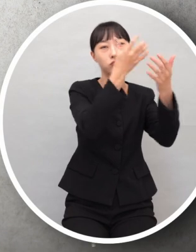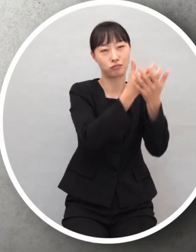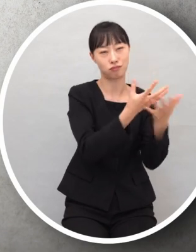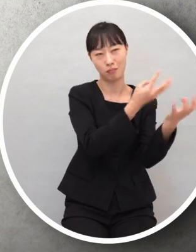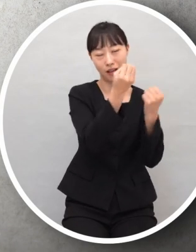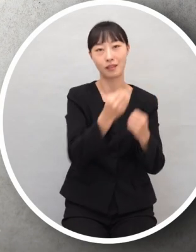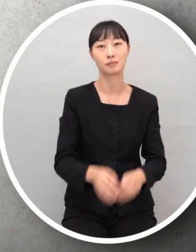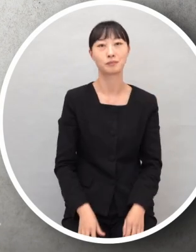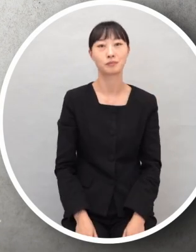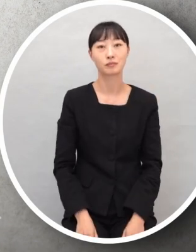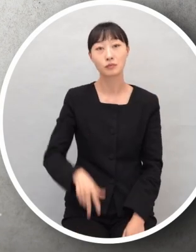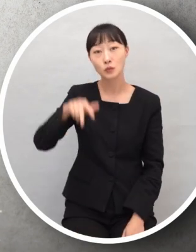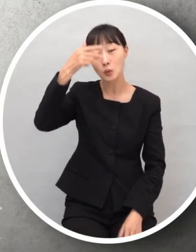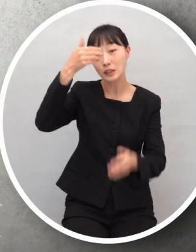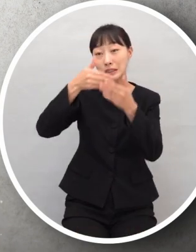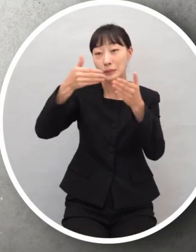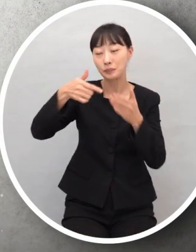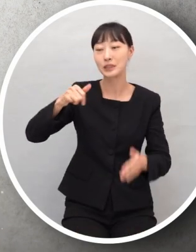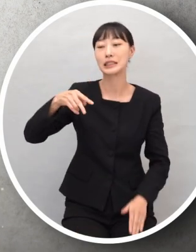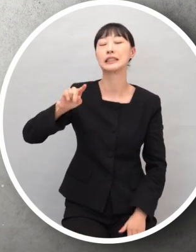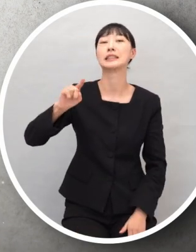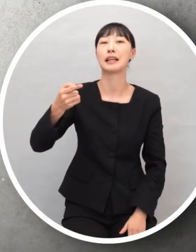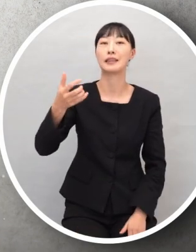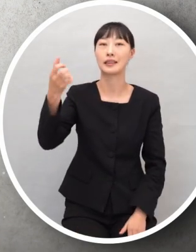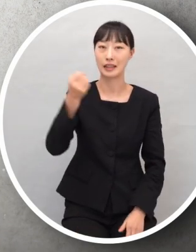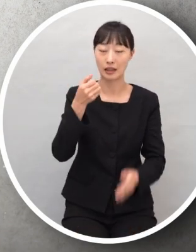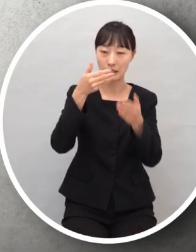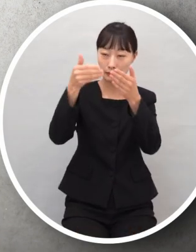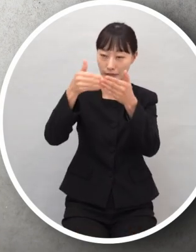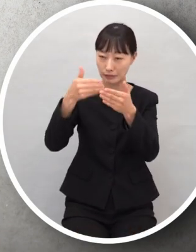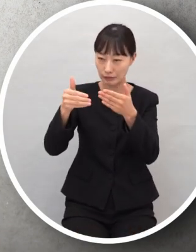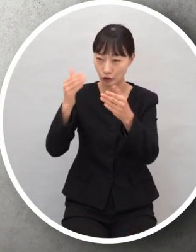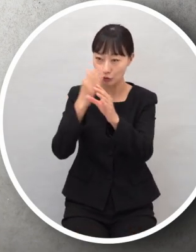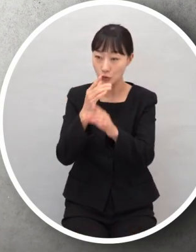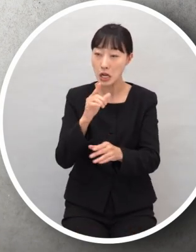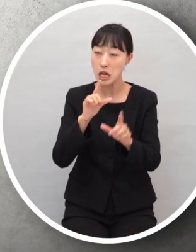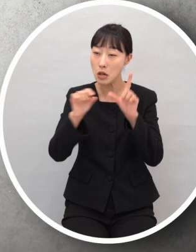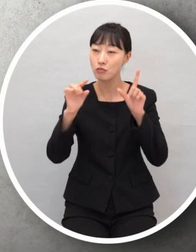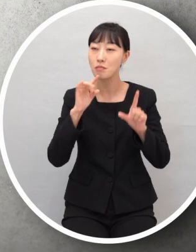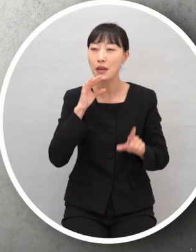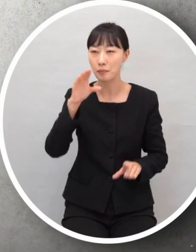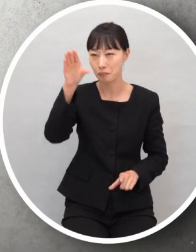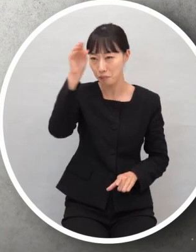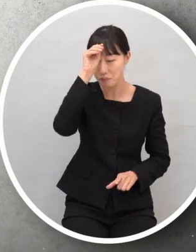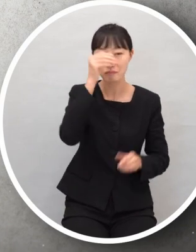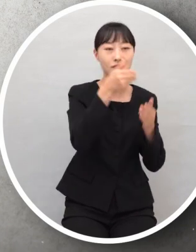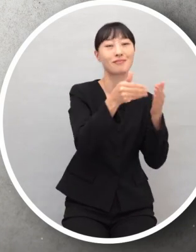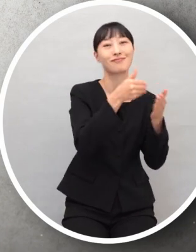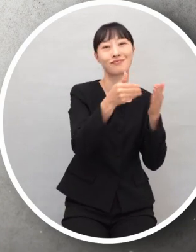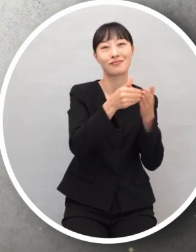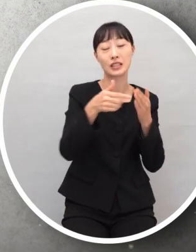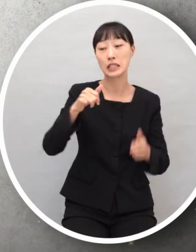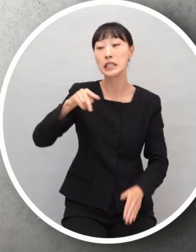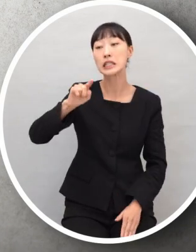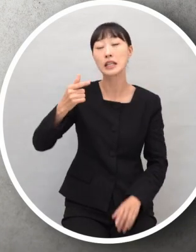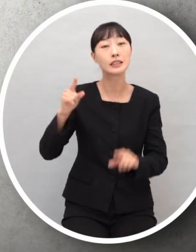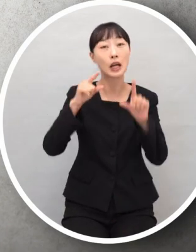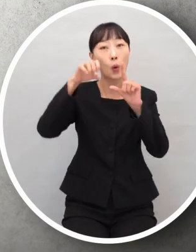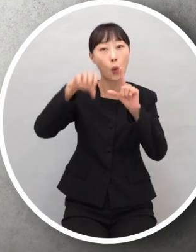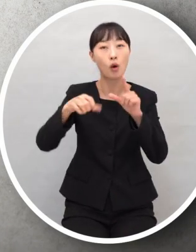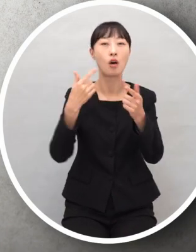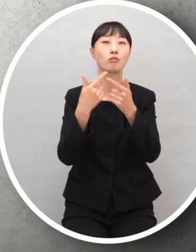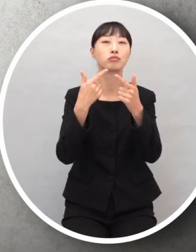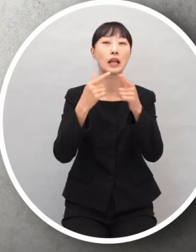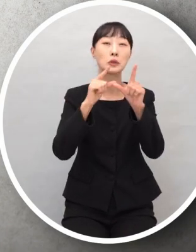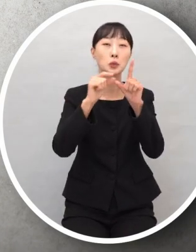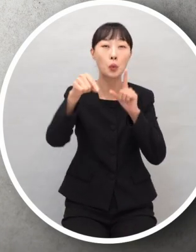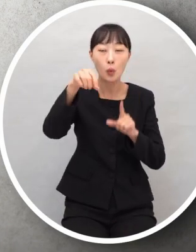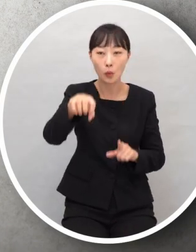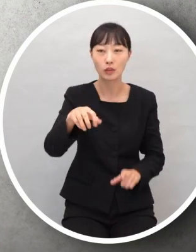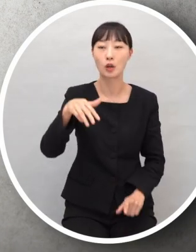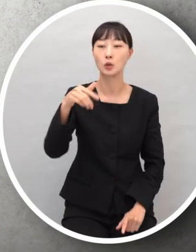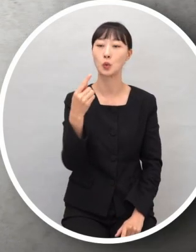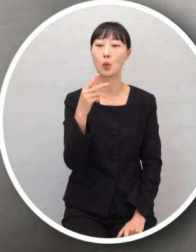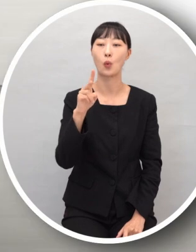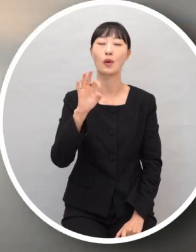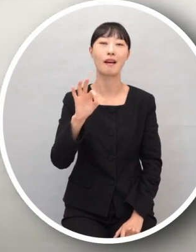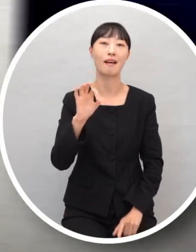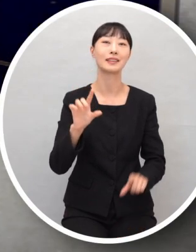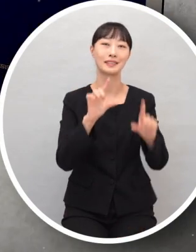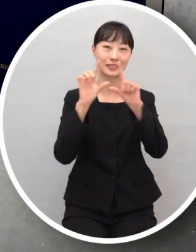"The Korean plates are faithful copies of part of a series of colored pictures made by Ki San(기산), an artist in the little Korean village of Cho-ryang(초량), back of Busan(부산)"